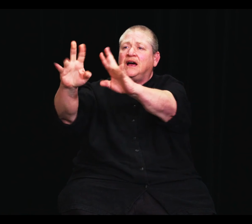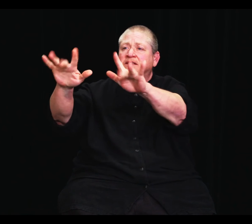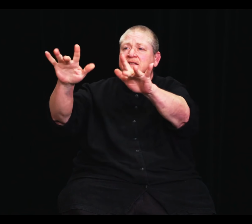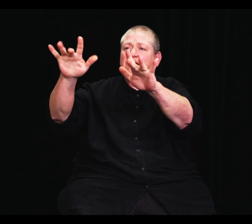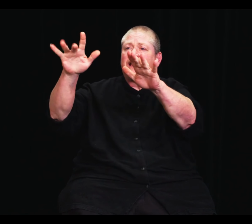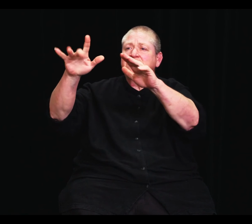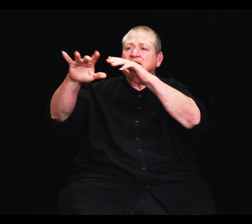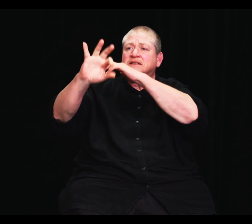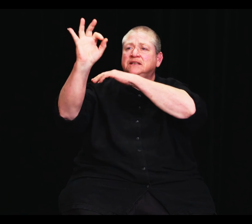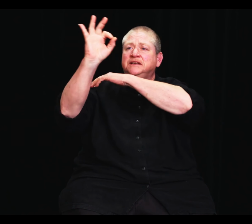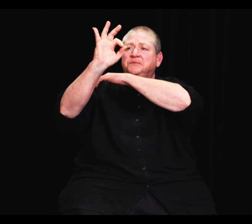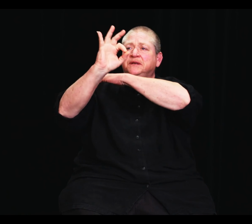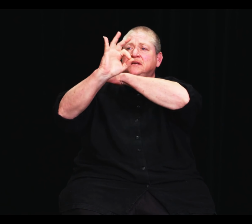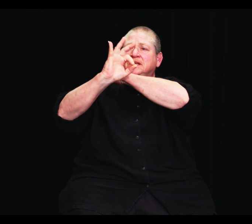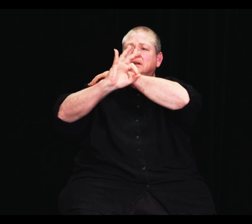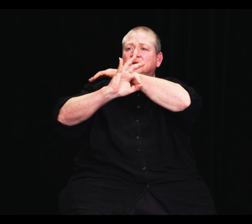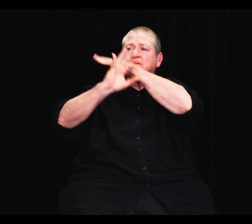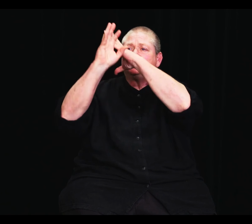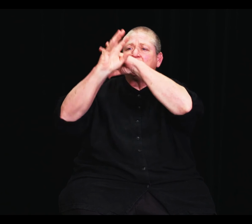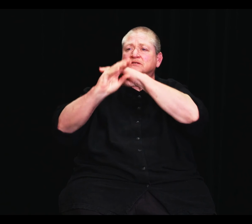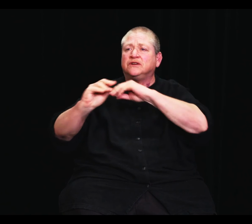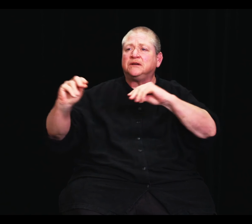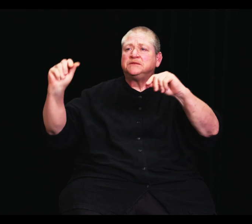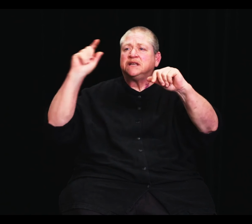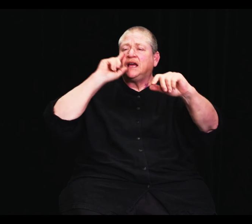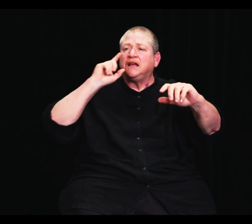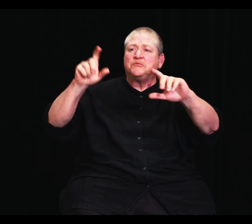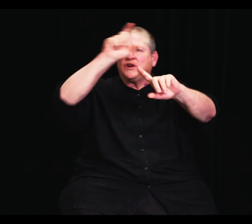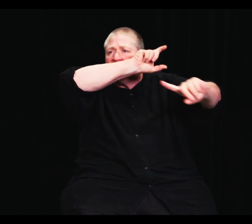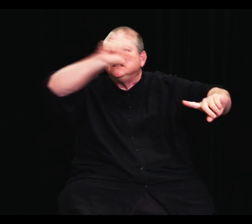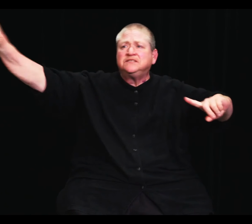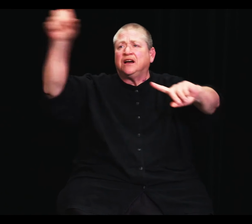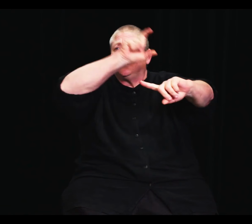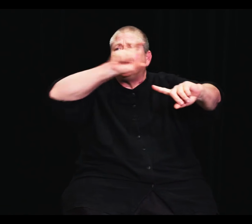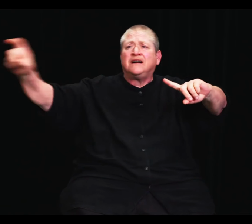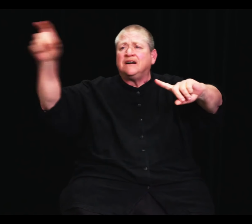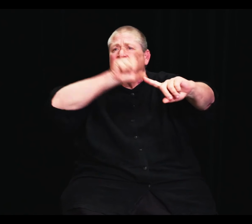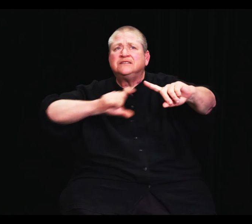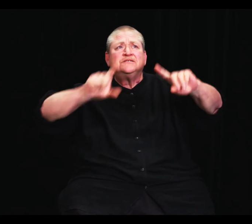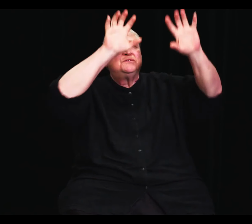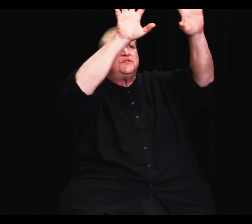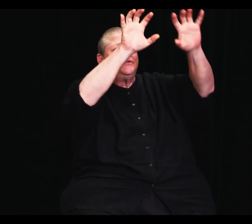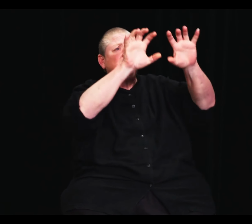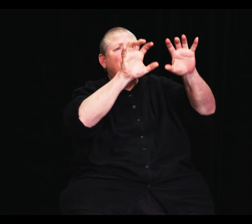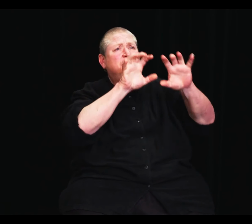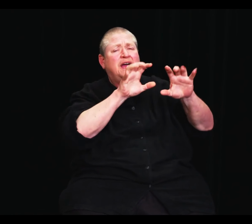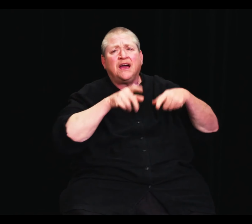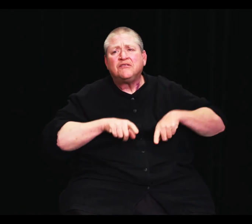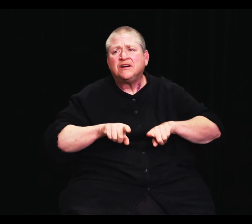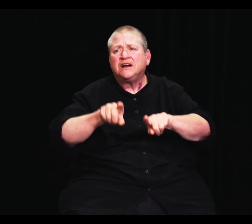What so proudly we hailed at the twilight's last gleaming?